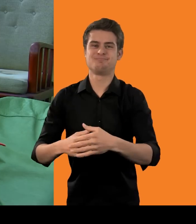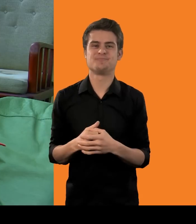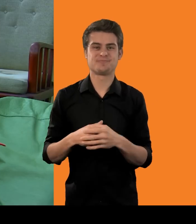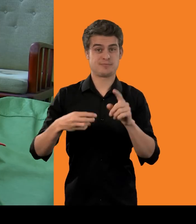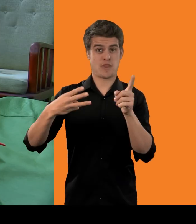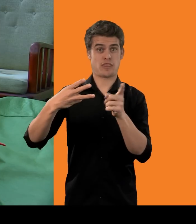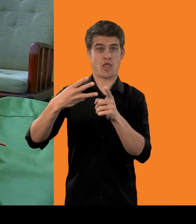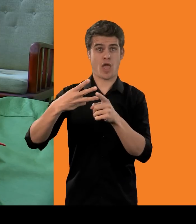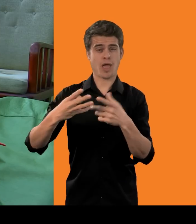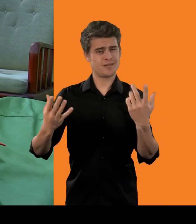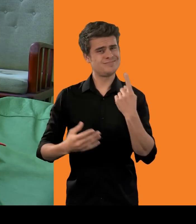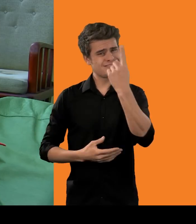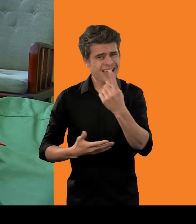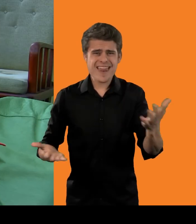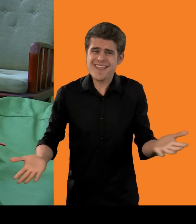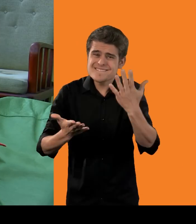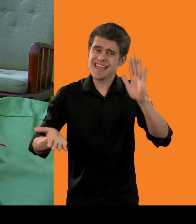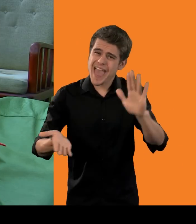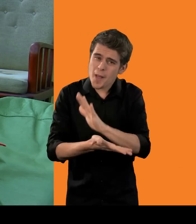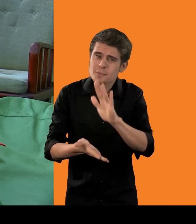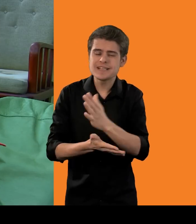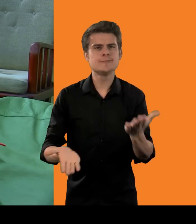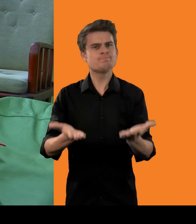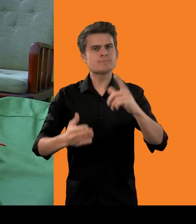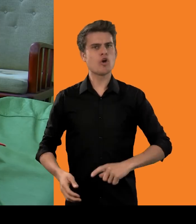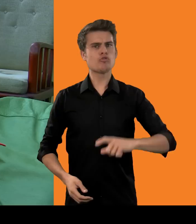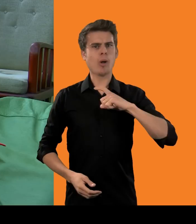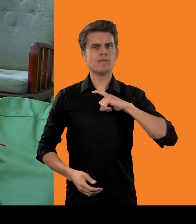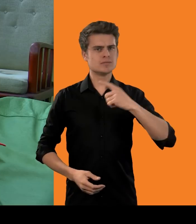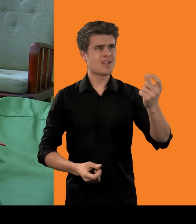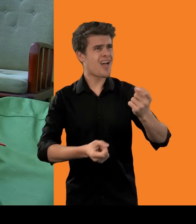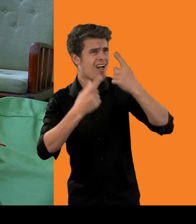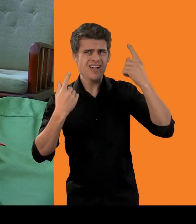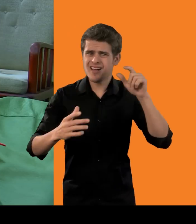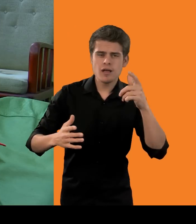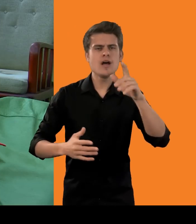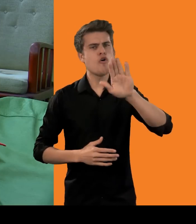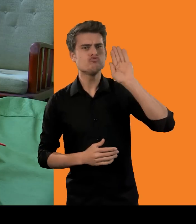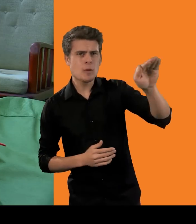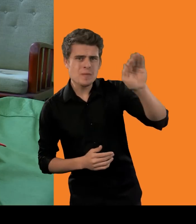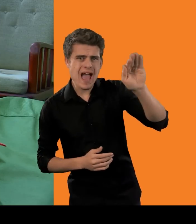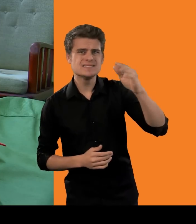and three, be happy - be confident and always tell people that you’re deaf